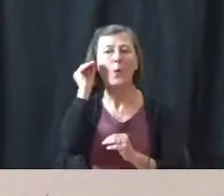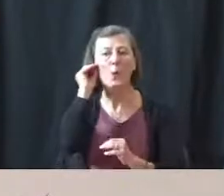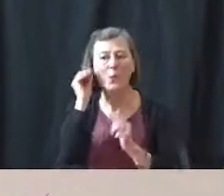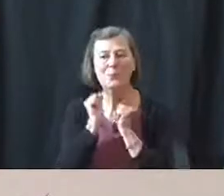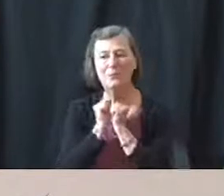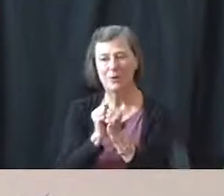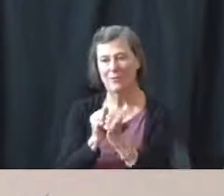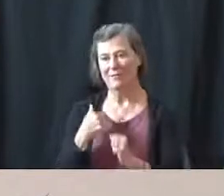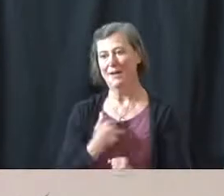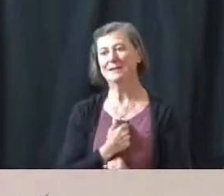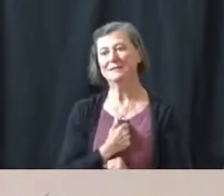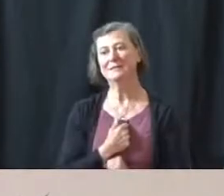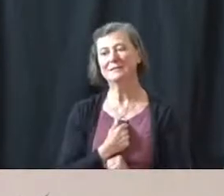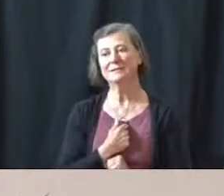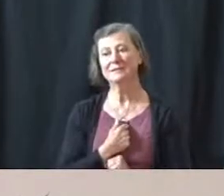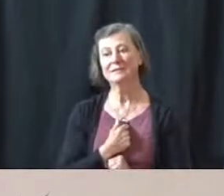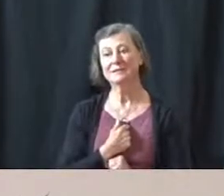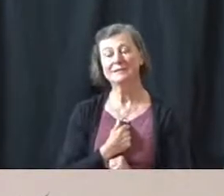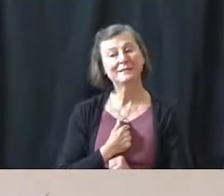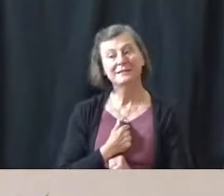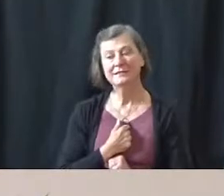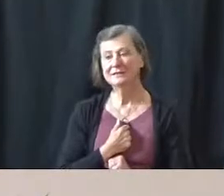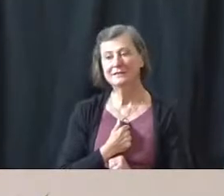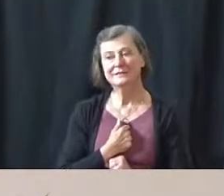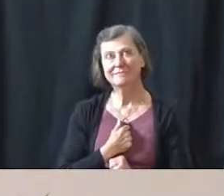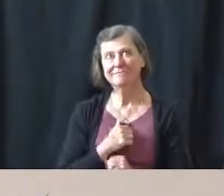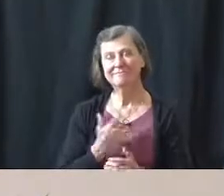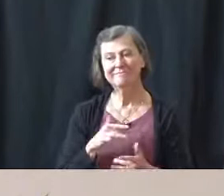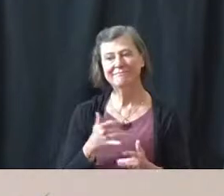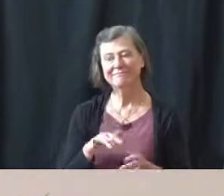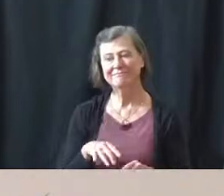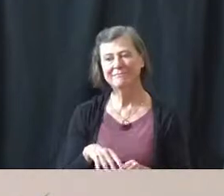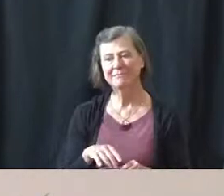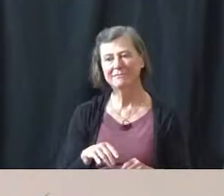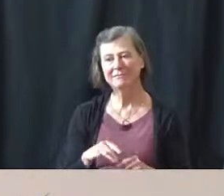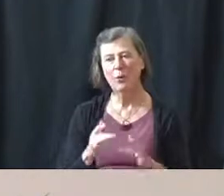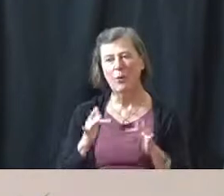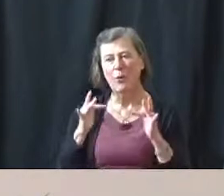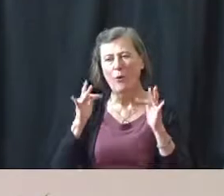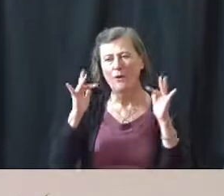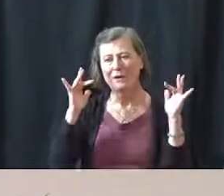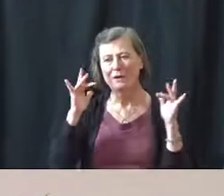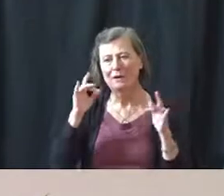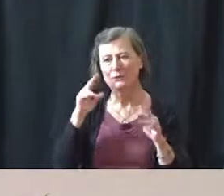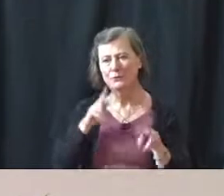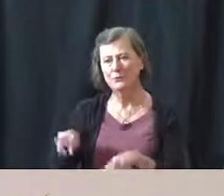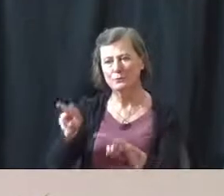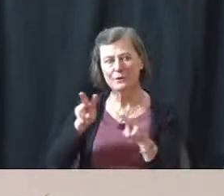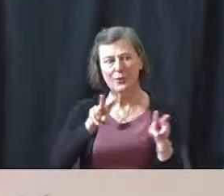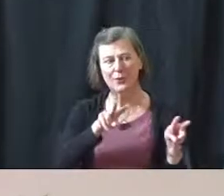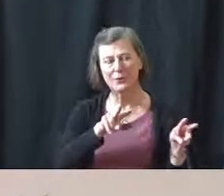What a glory to behold.